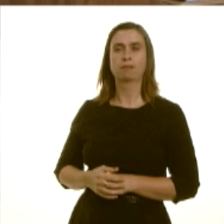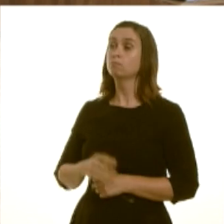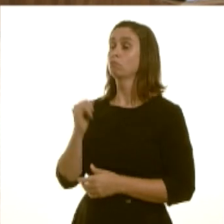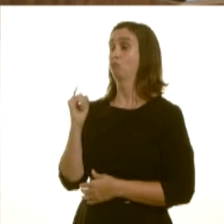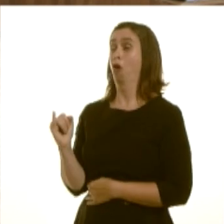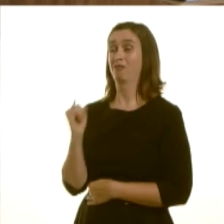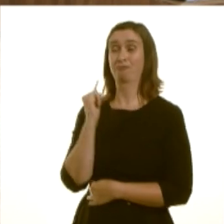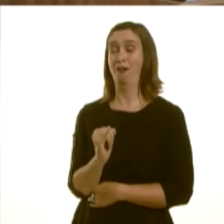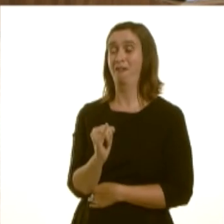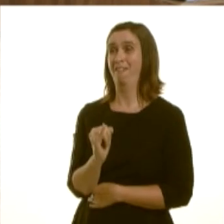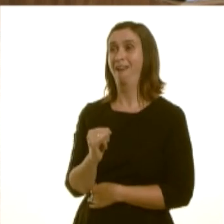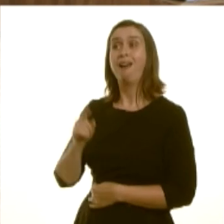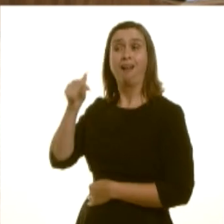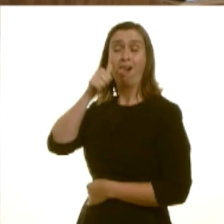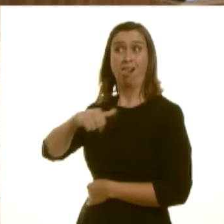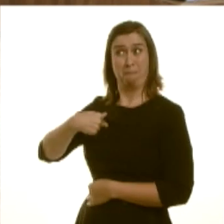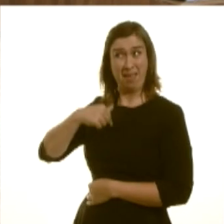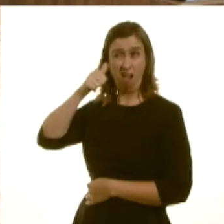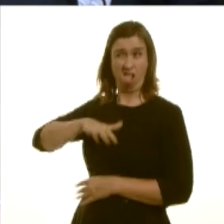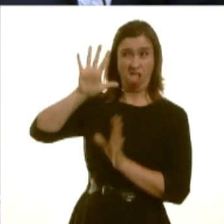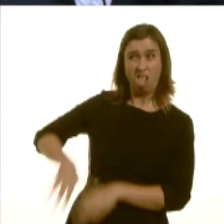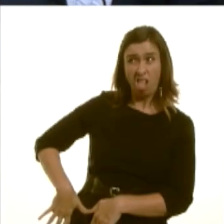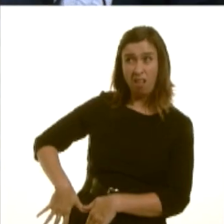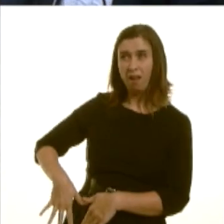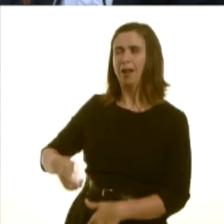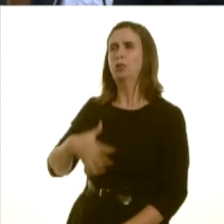I do not like the word ‘betrayal’. I think that this is an exercise in democracy. There